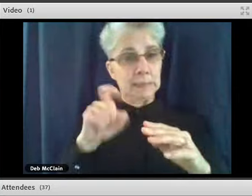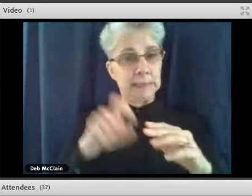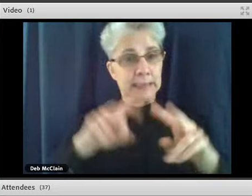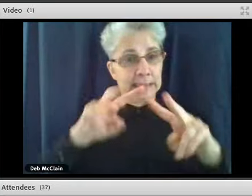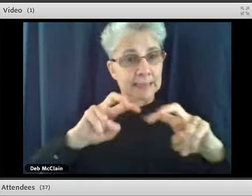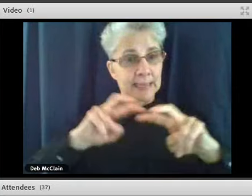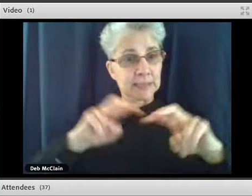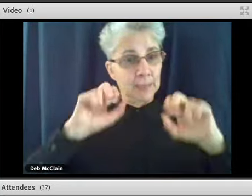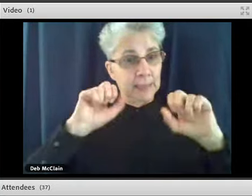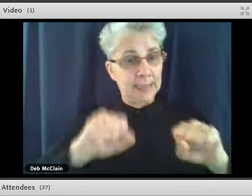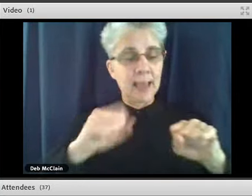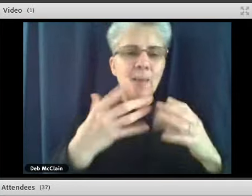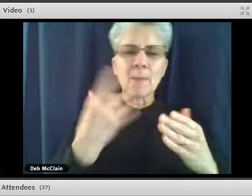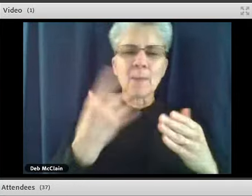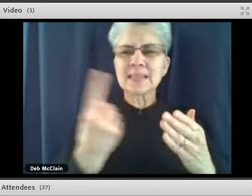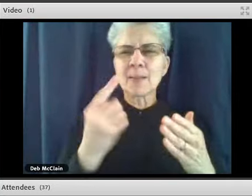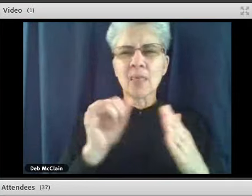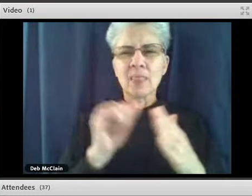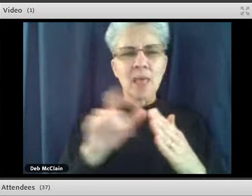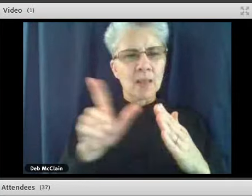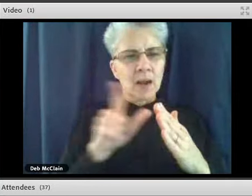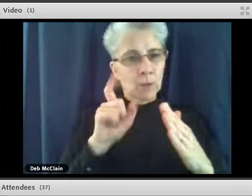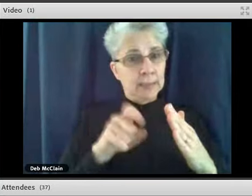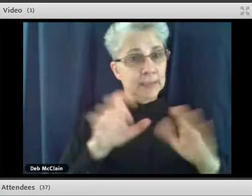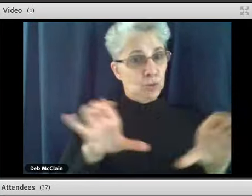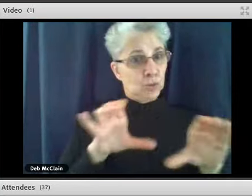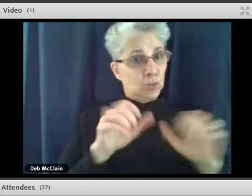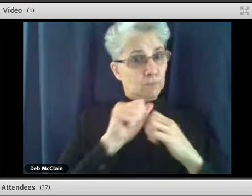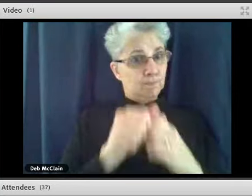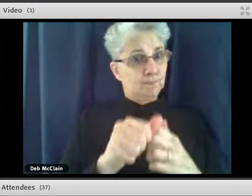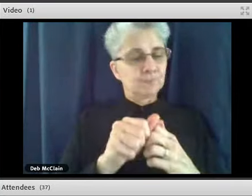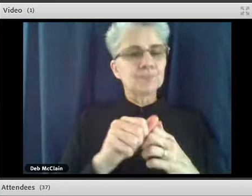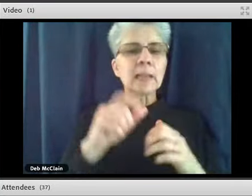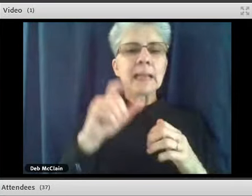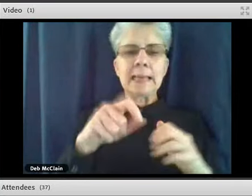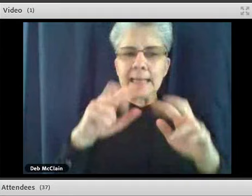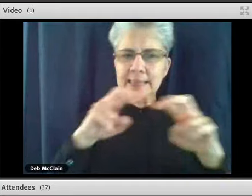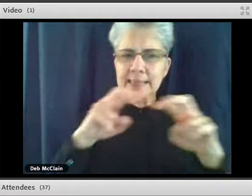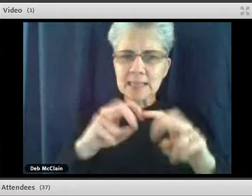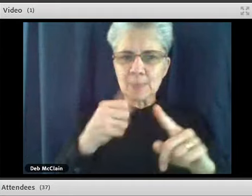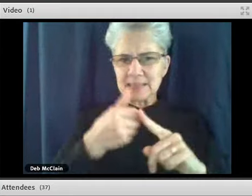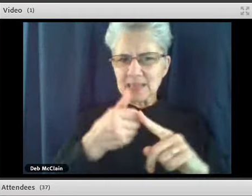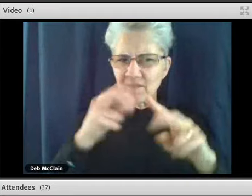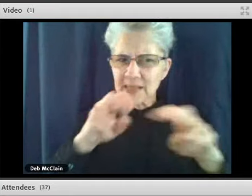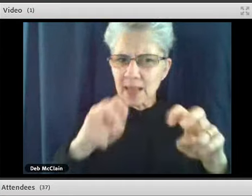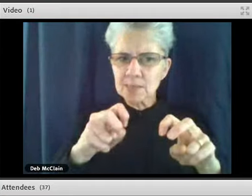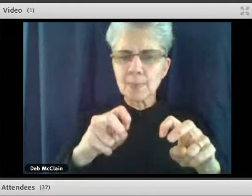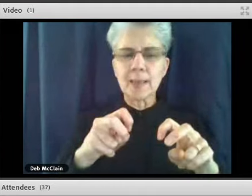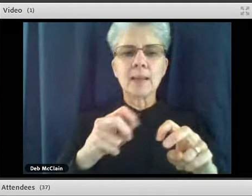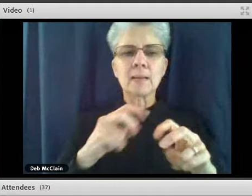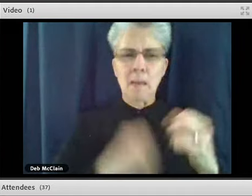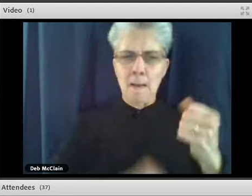You can do a needs assessment. And this may be something that your libraries need to do -- a needs assessment, a self-assessment.